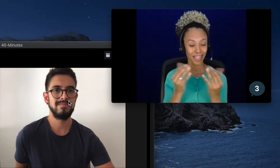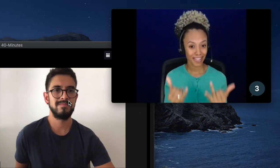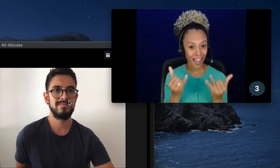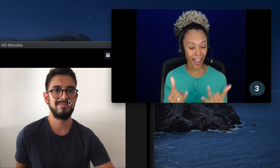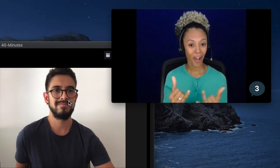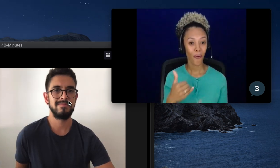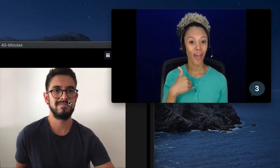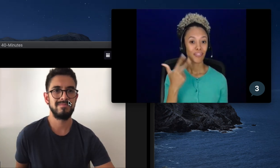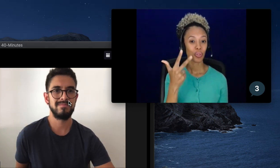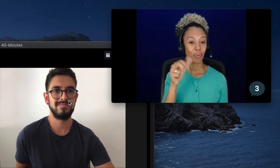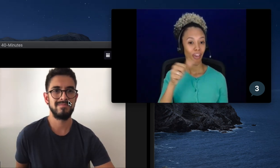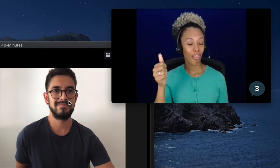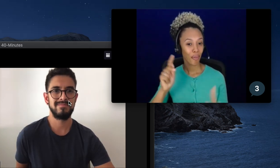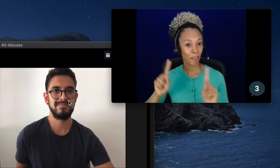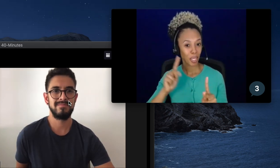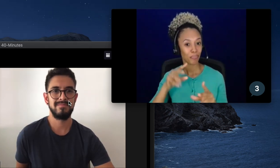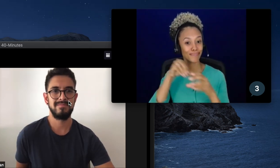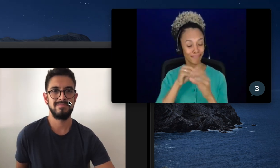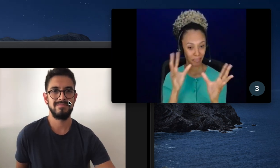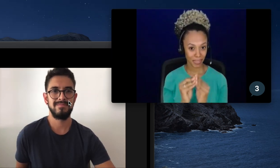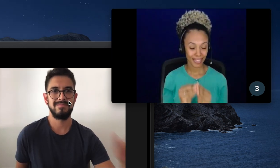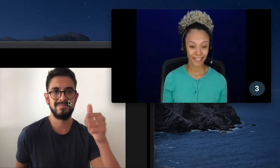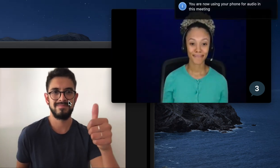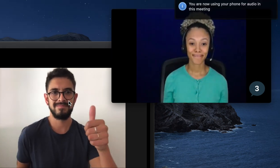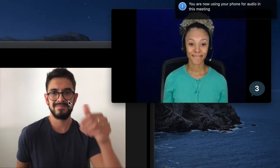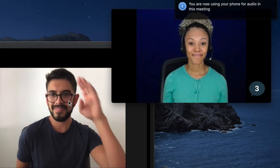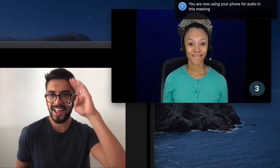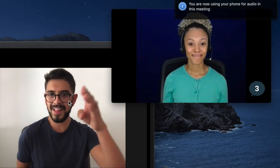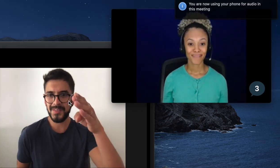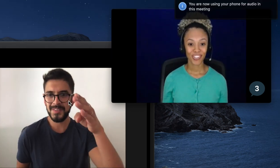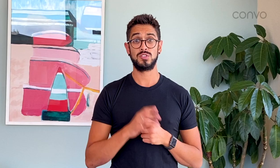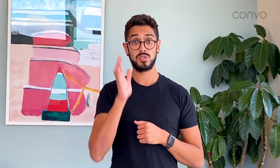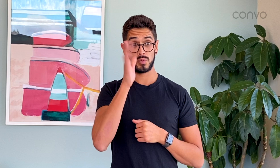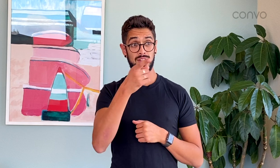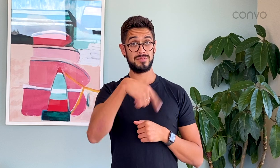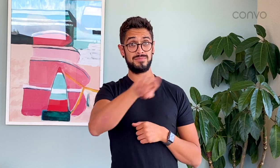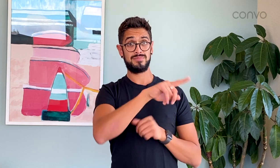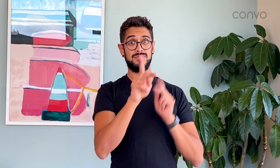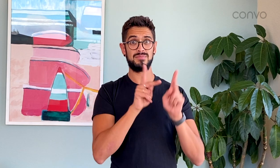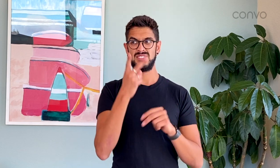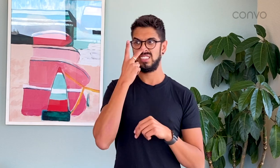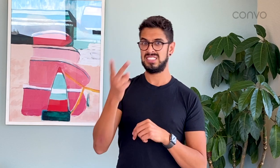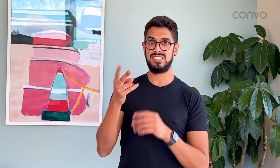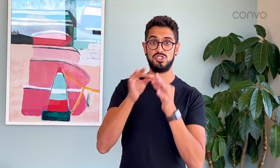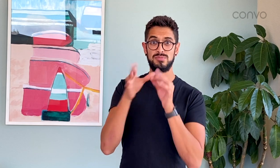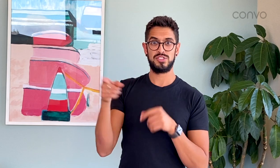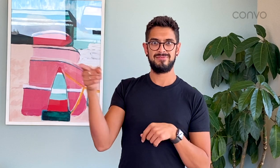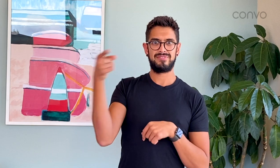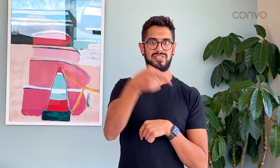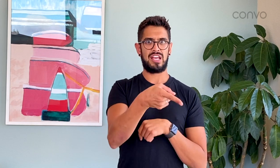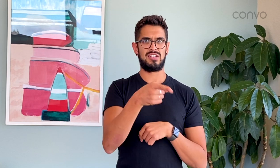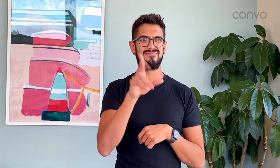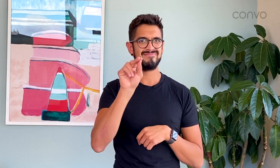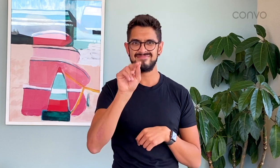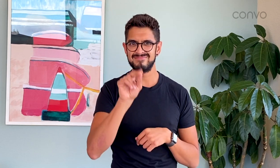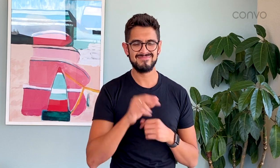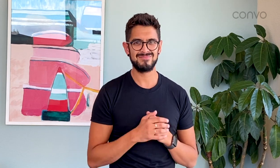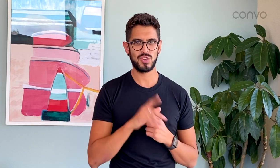Joining meeting now, there are three other people in the meeting. Ian: Great, hello! Will people in the Zoom meeting see the VI? No.